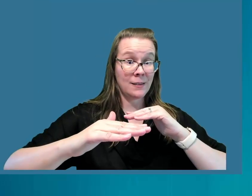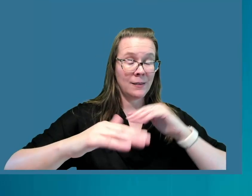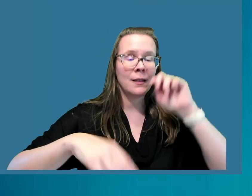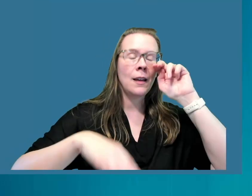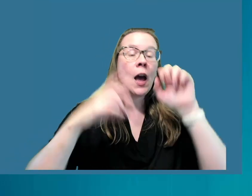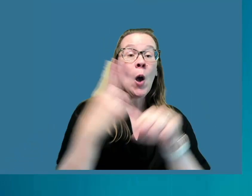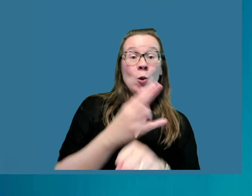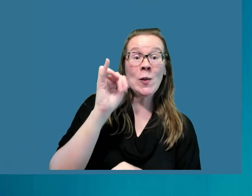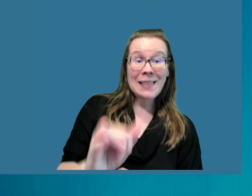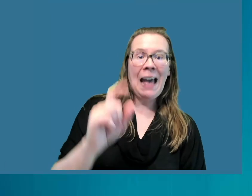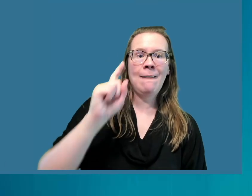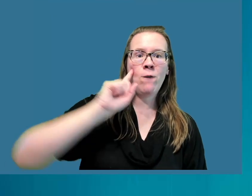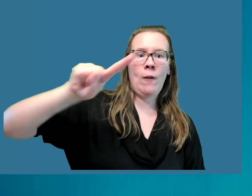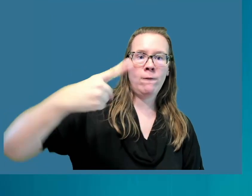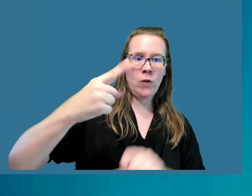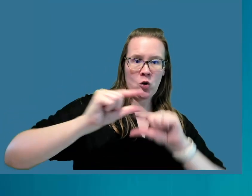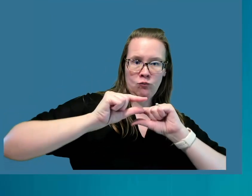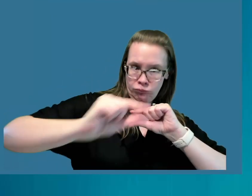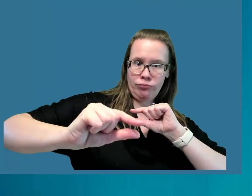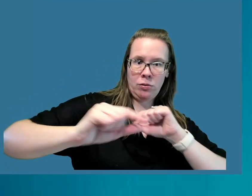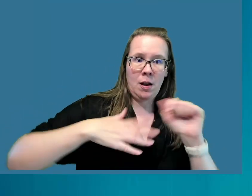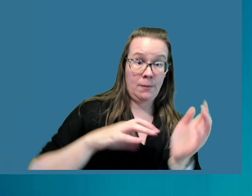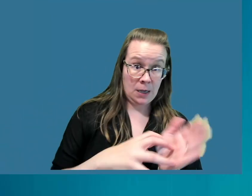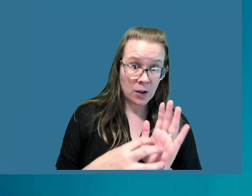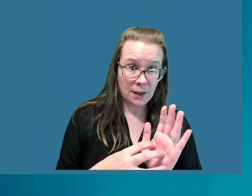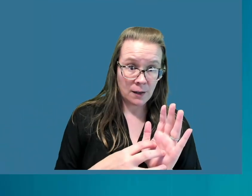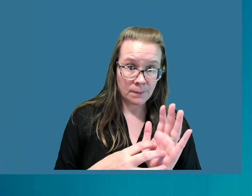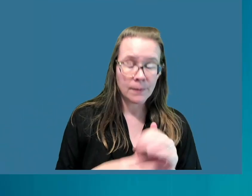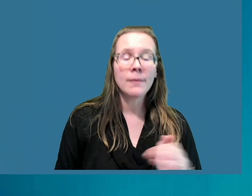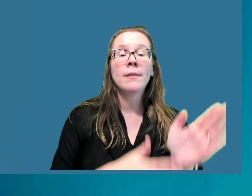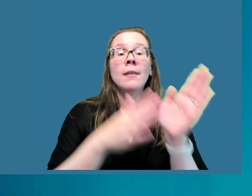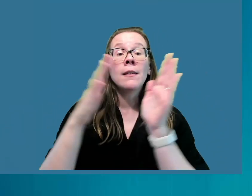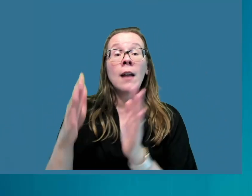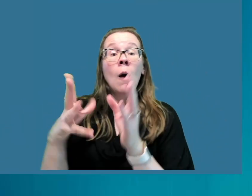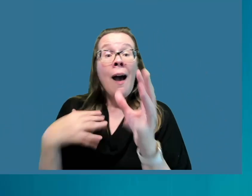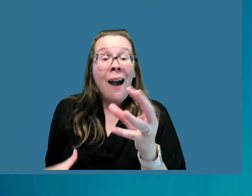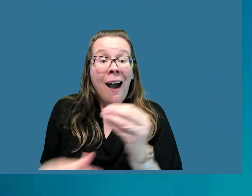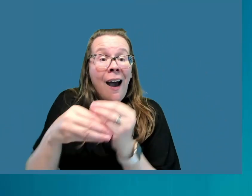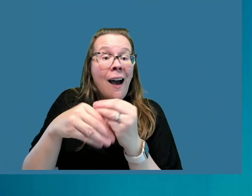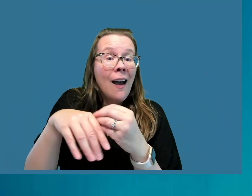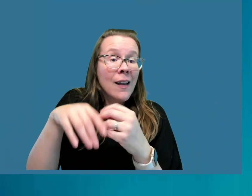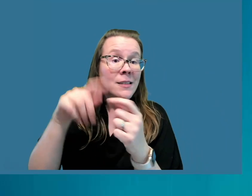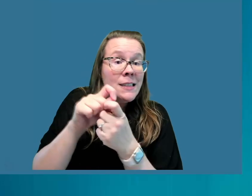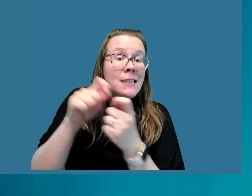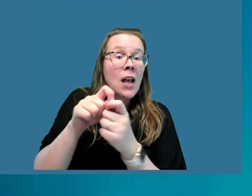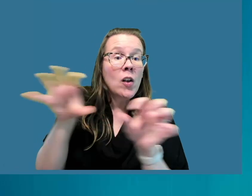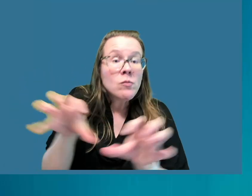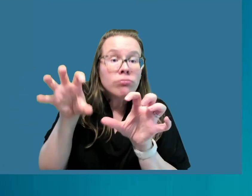seconds icing. And that is for the base layer of my cookies, and then um when I'm adding